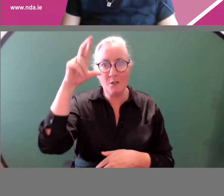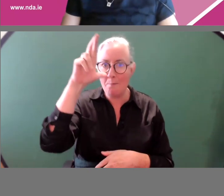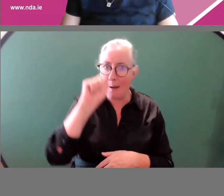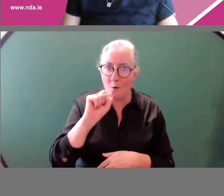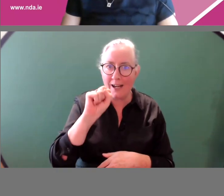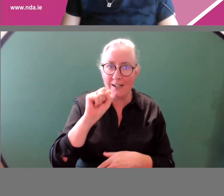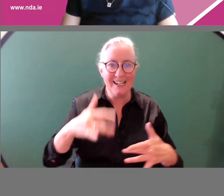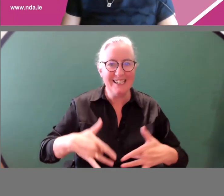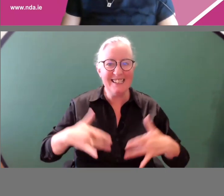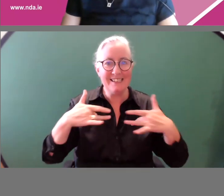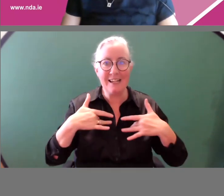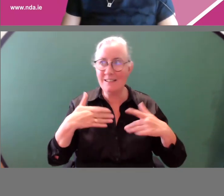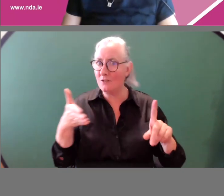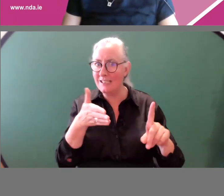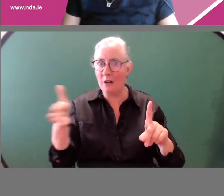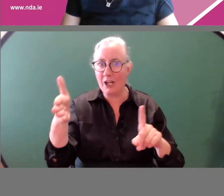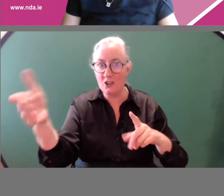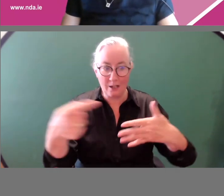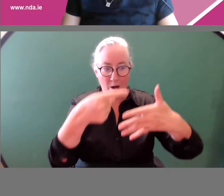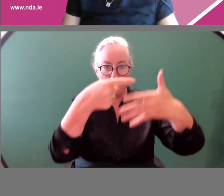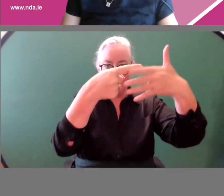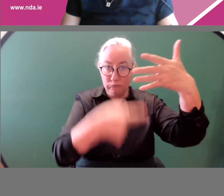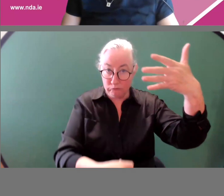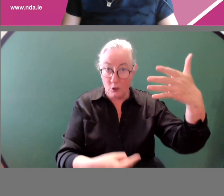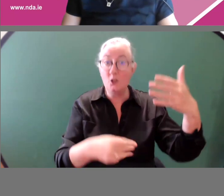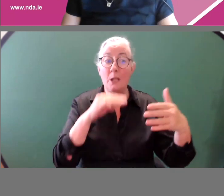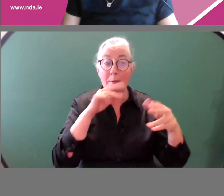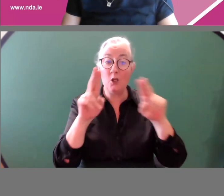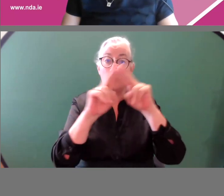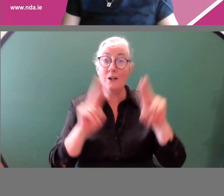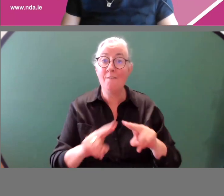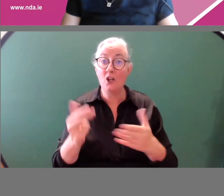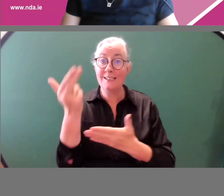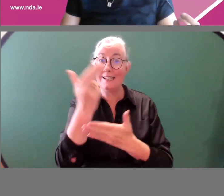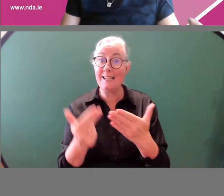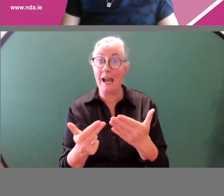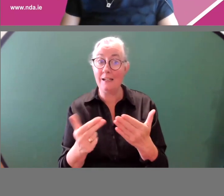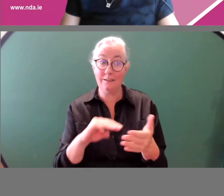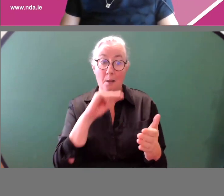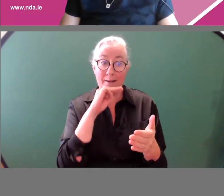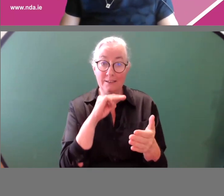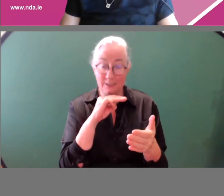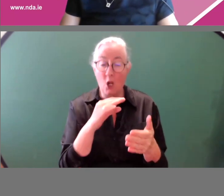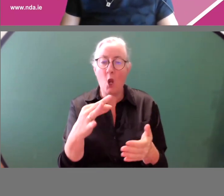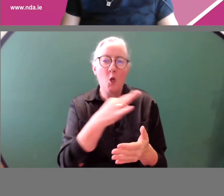direction. So a Universal Design approach comes from the point of view that good design works